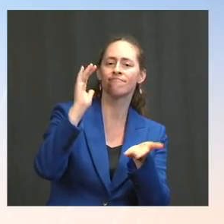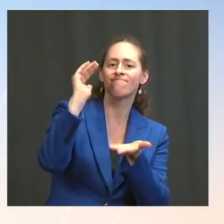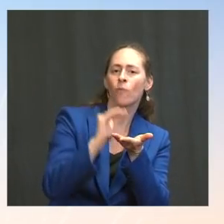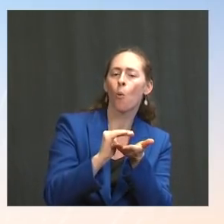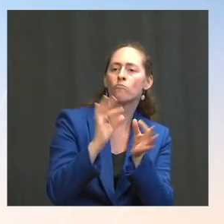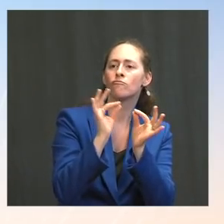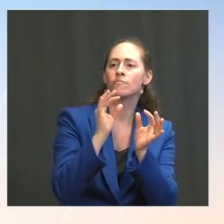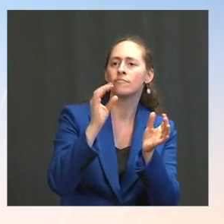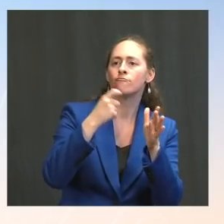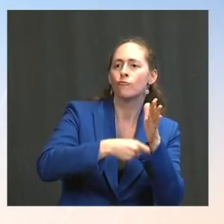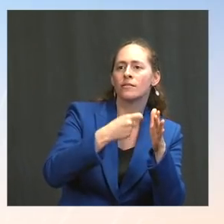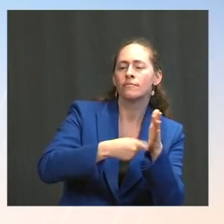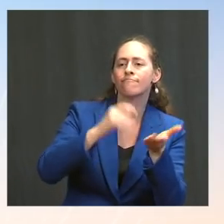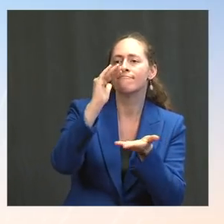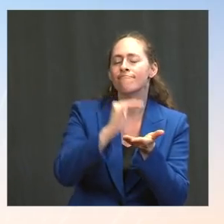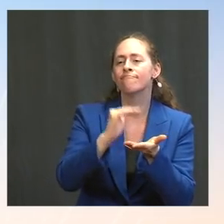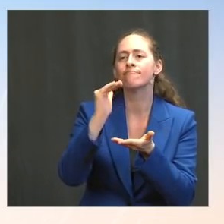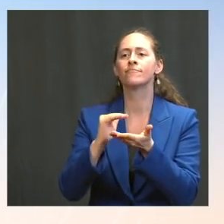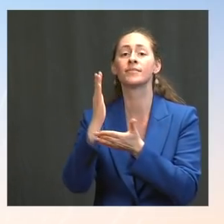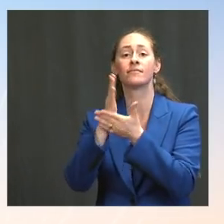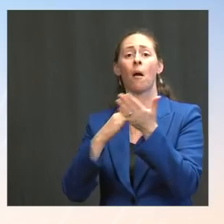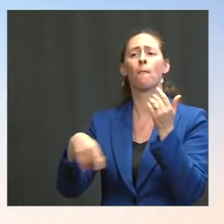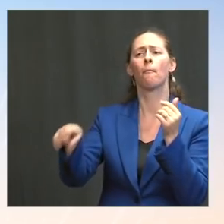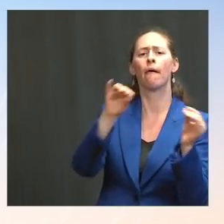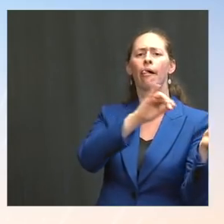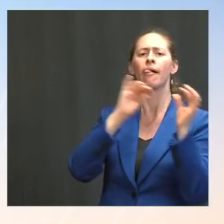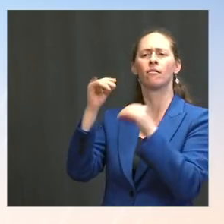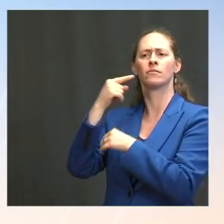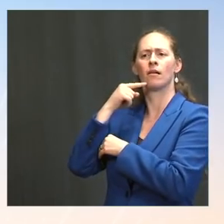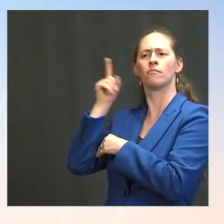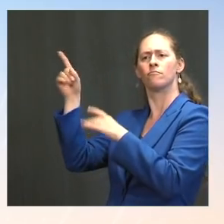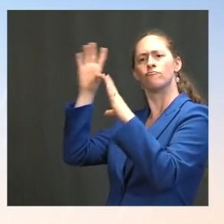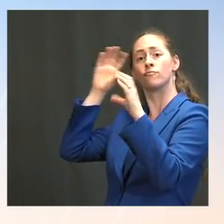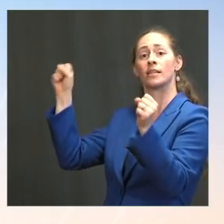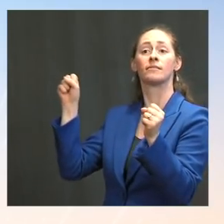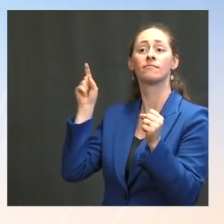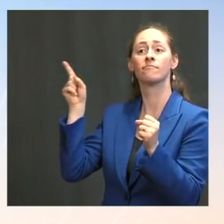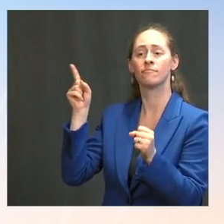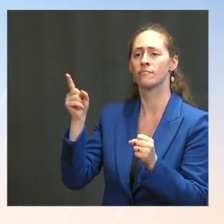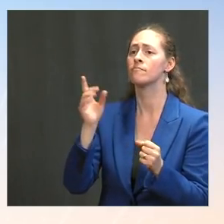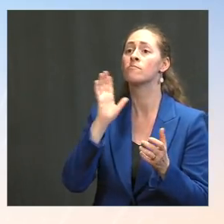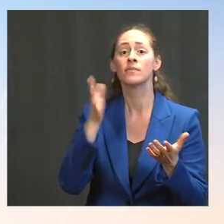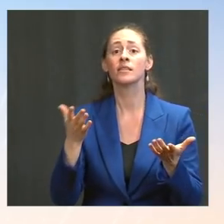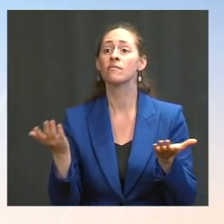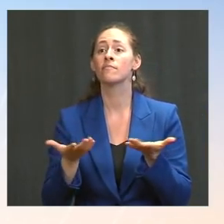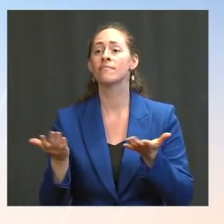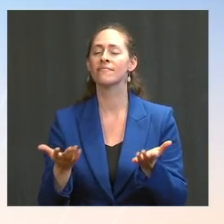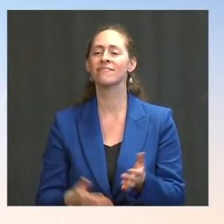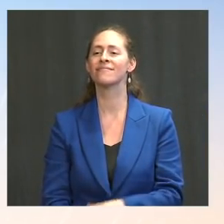that the President is indeed intending to direct the Department of Transportation to engage in a series of rulemakings